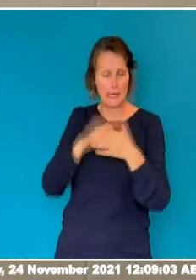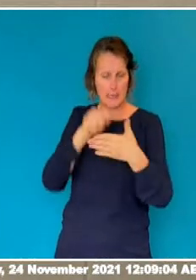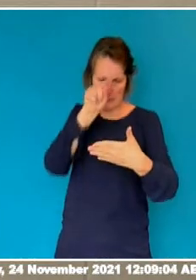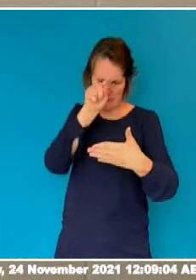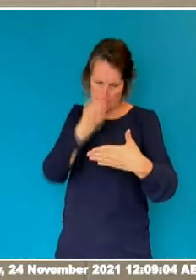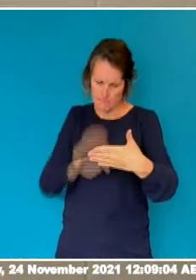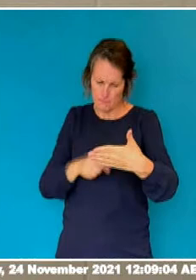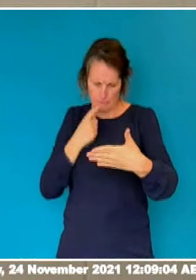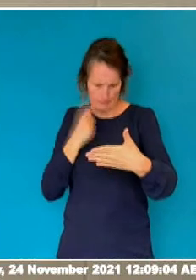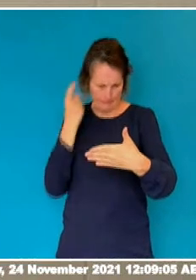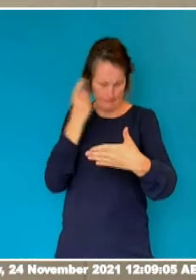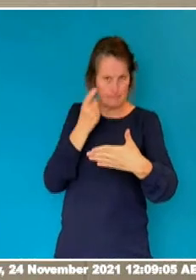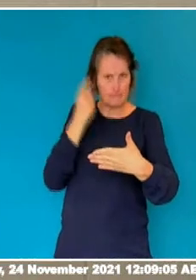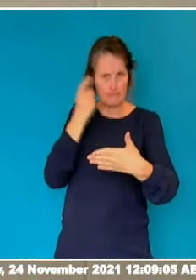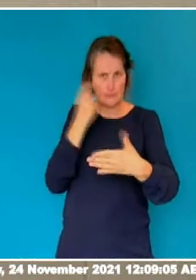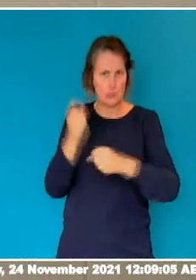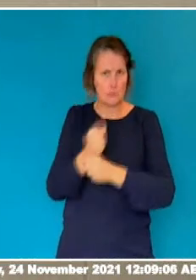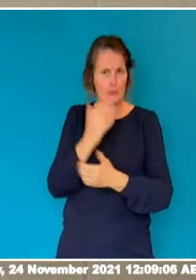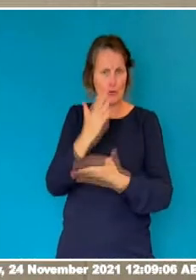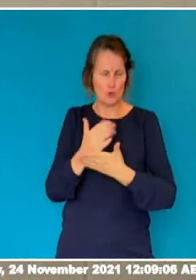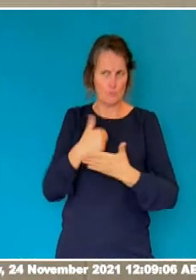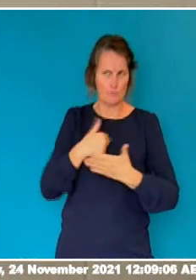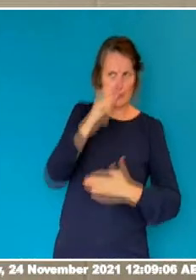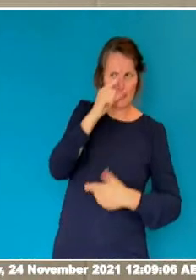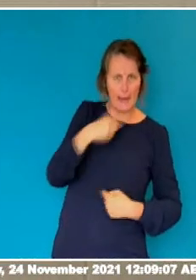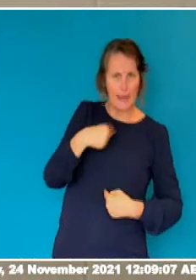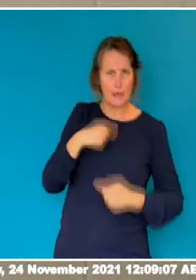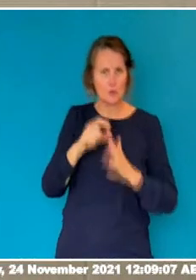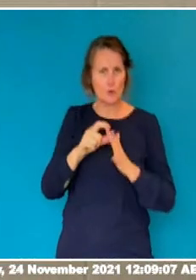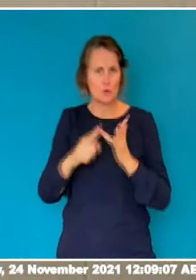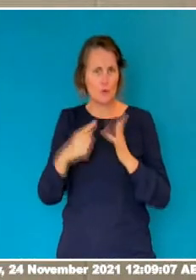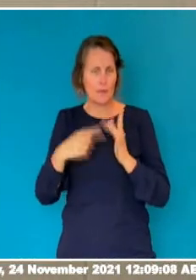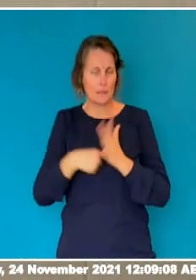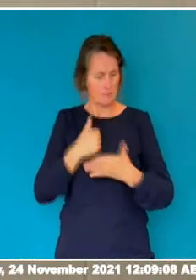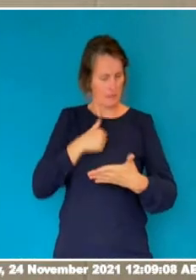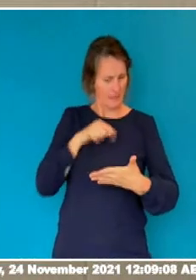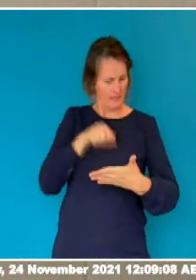factors, in terms of making a self assessment, about whether that role is the right role for them.